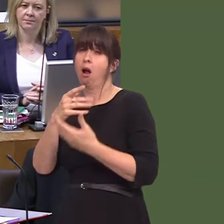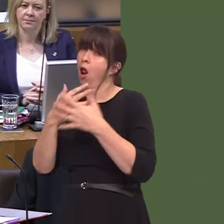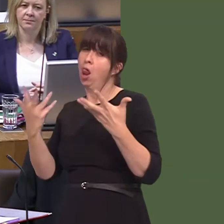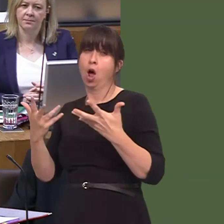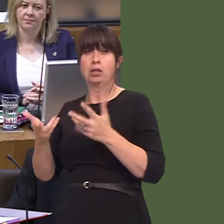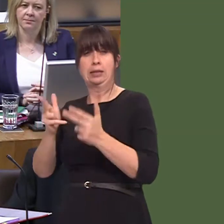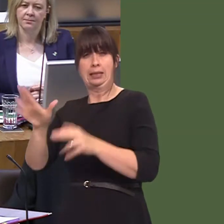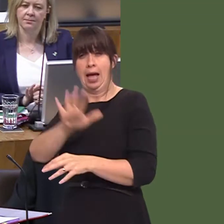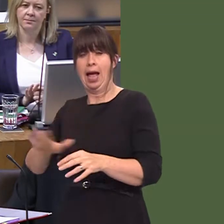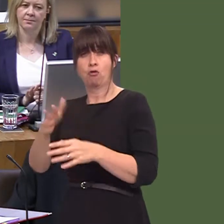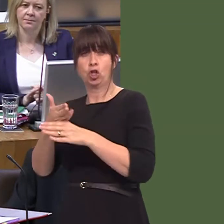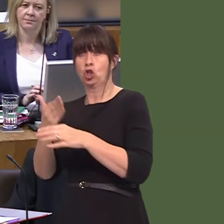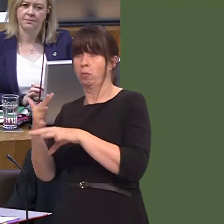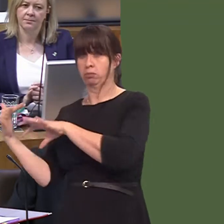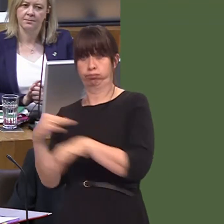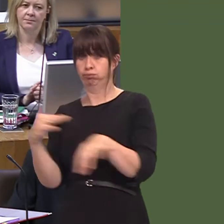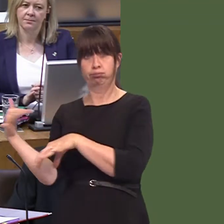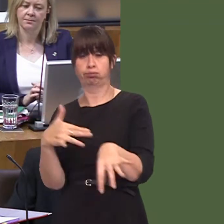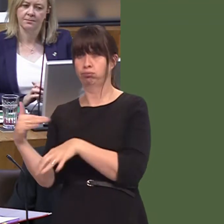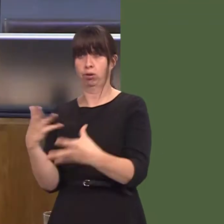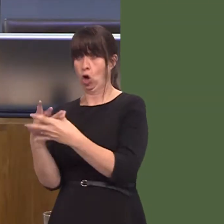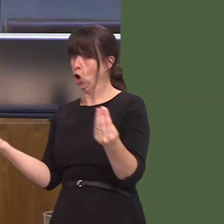of it, and thatís what heís advocatingóthat kind of free trade agreement.